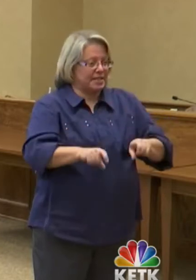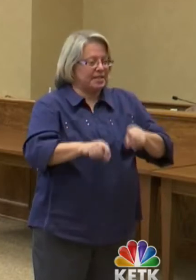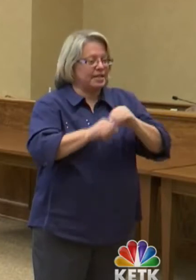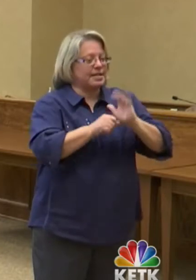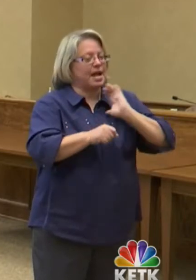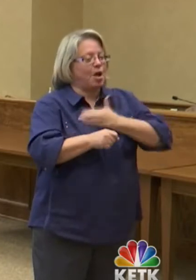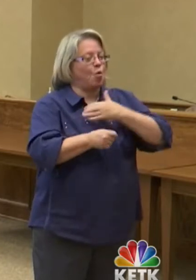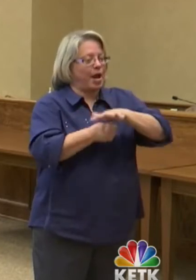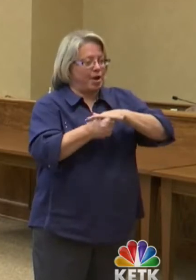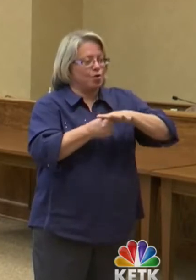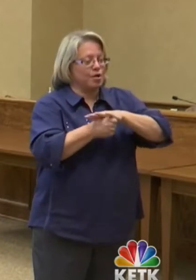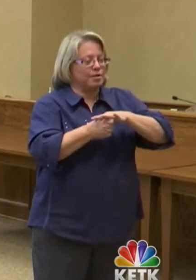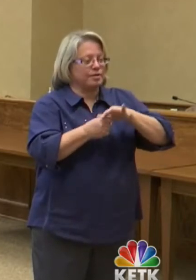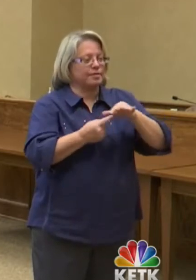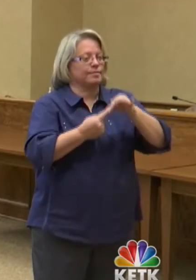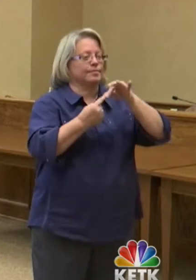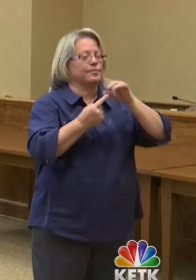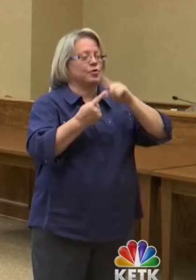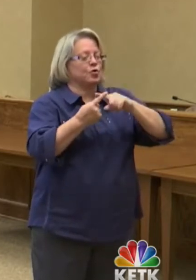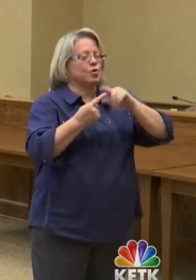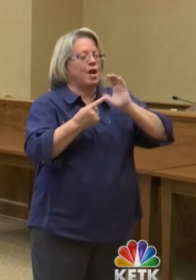I WANT TO UPDATE YOU ON.